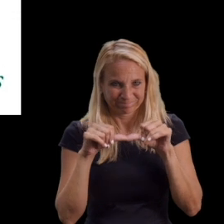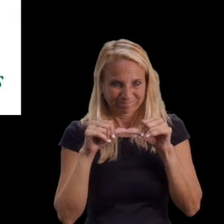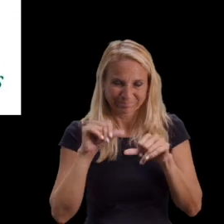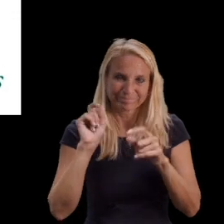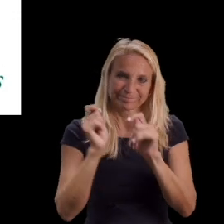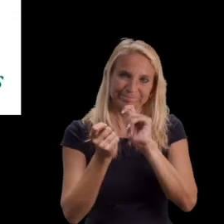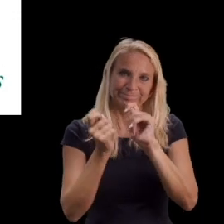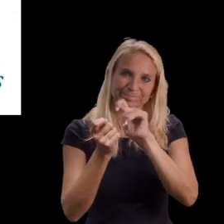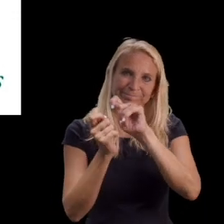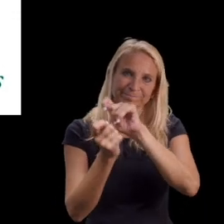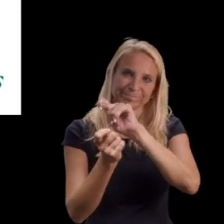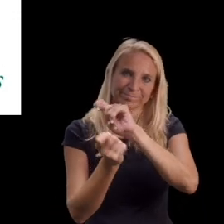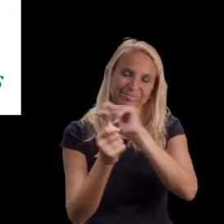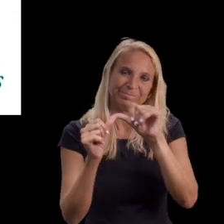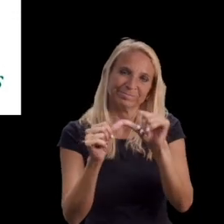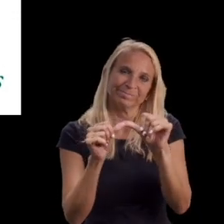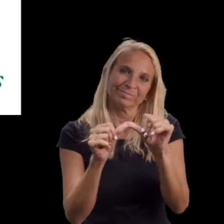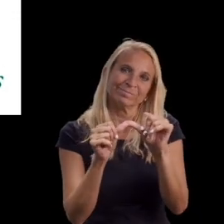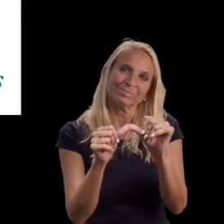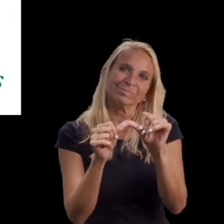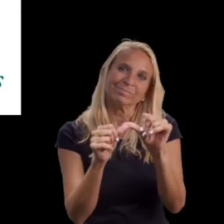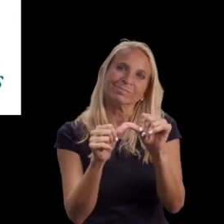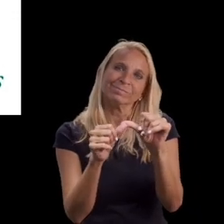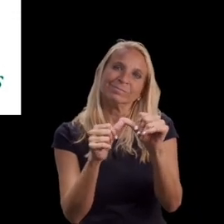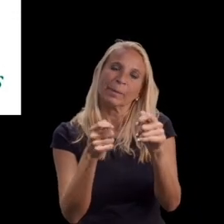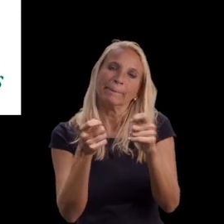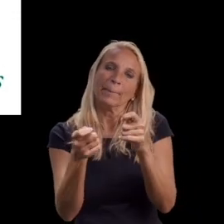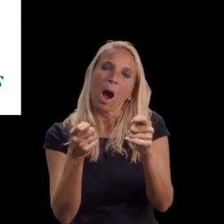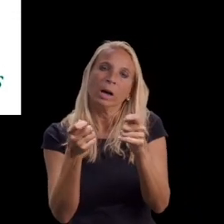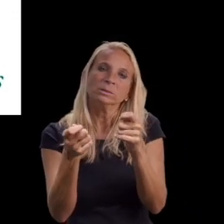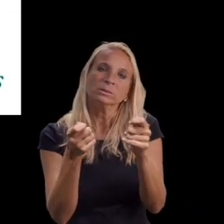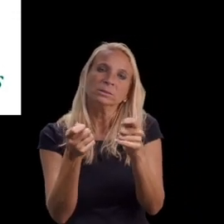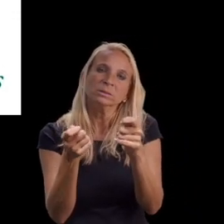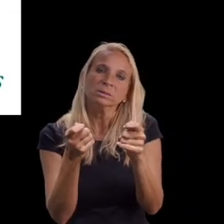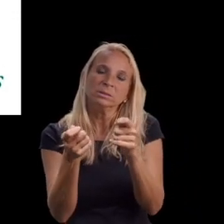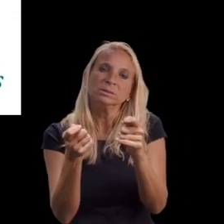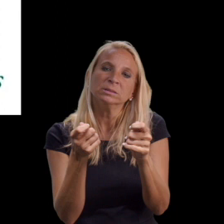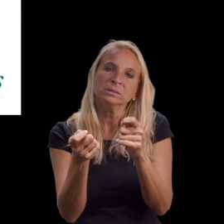to continue to update the managed care company.